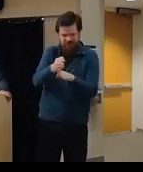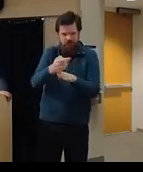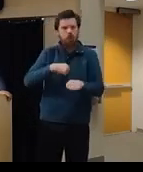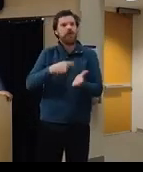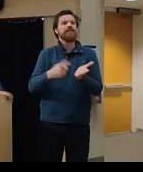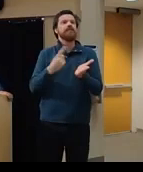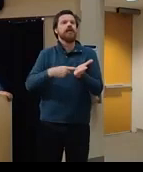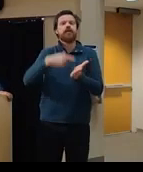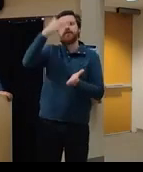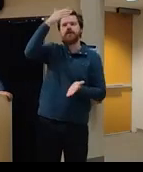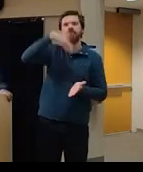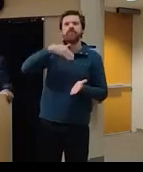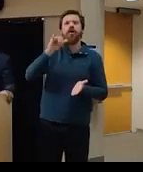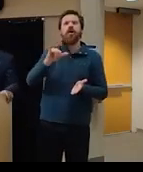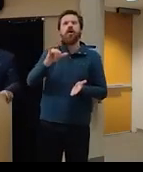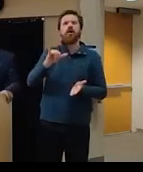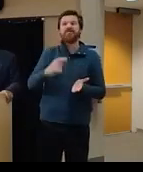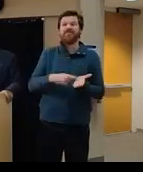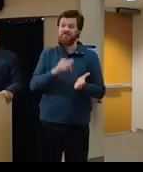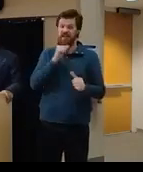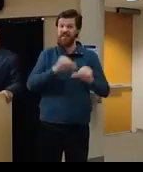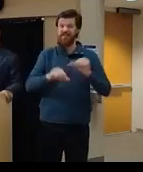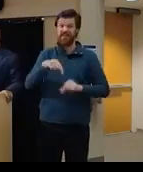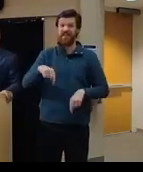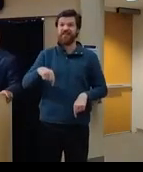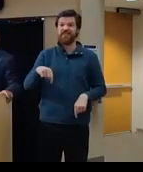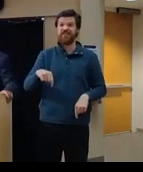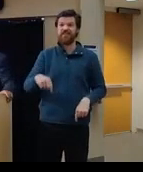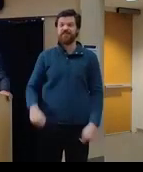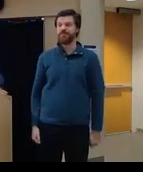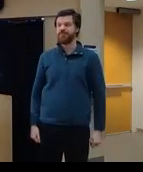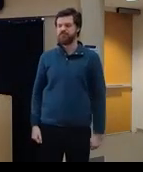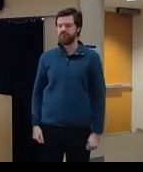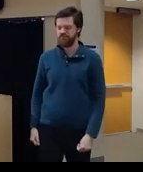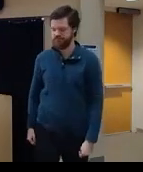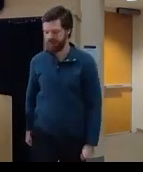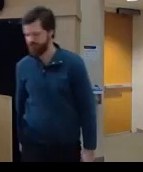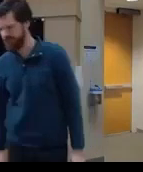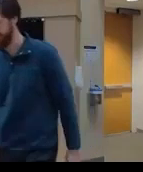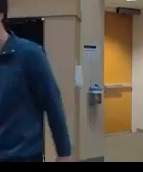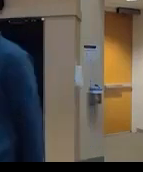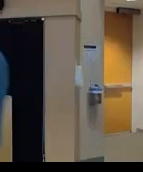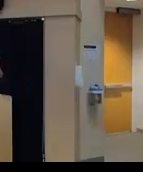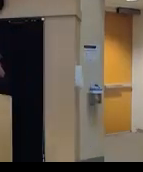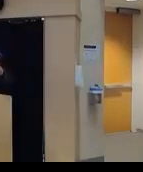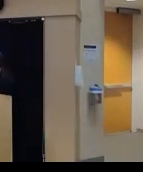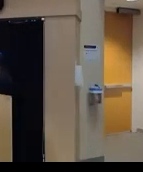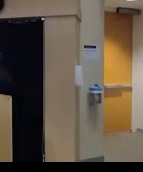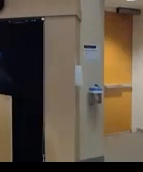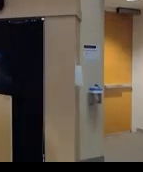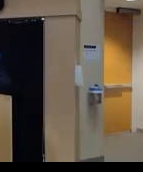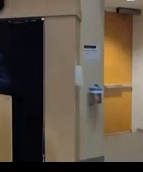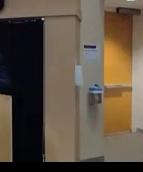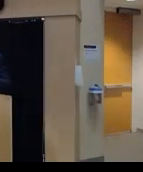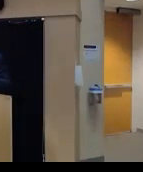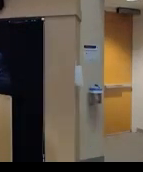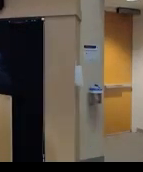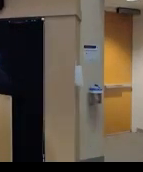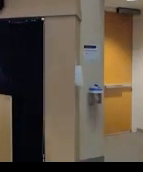don't realize how unscientific it is um so there was an article written by Walter broomberg and